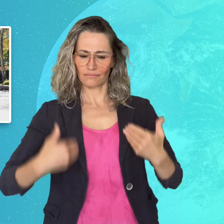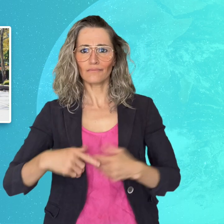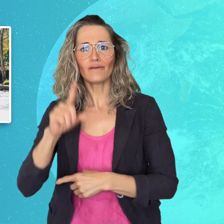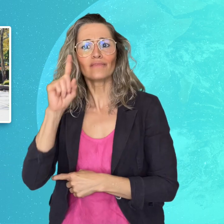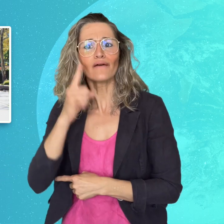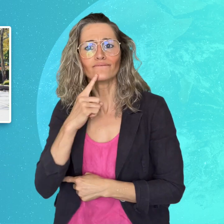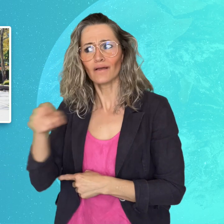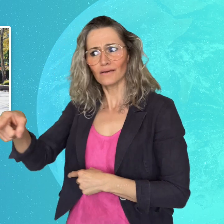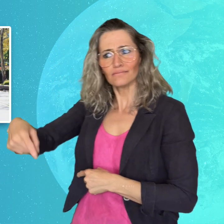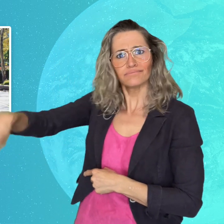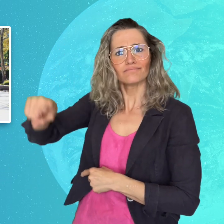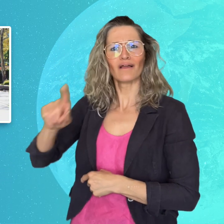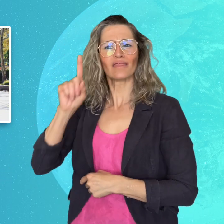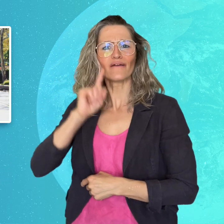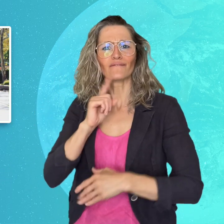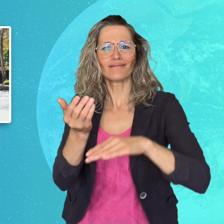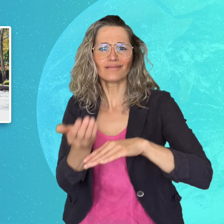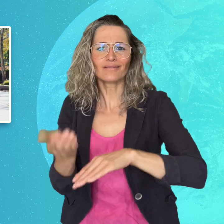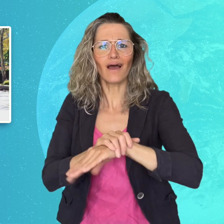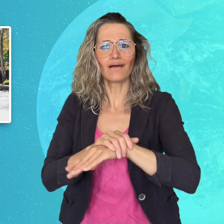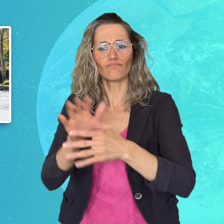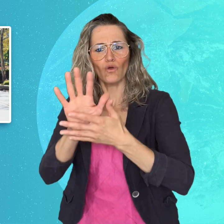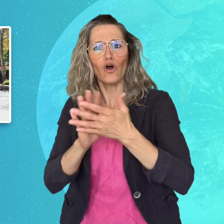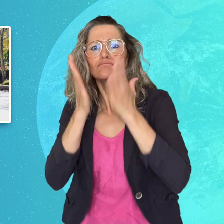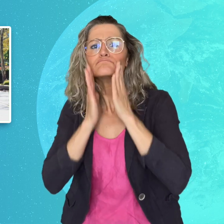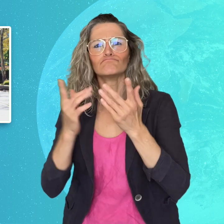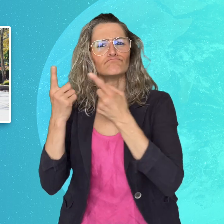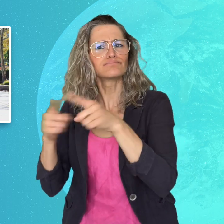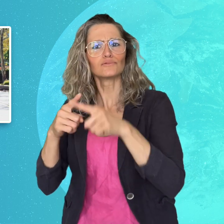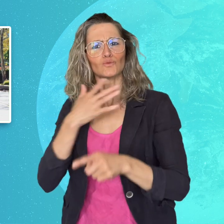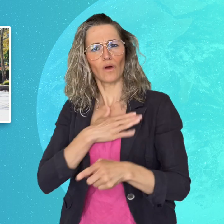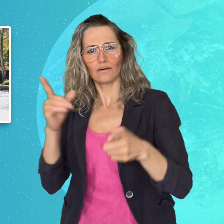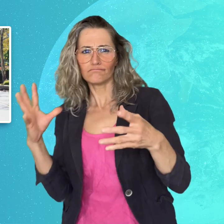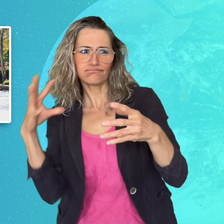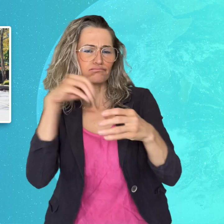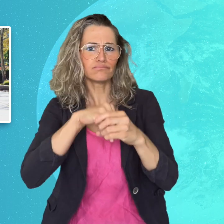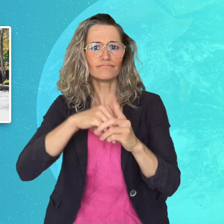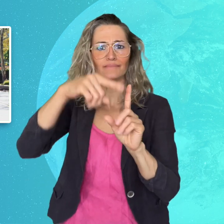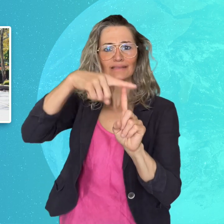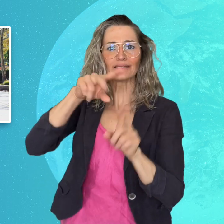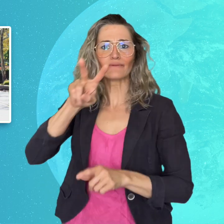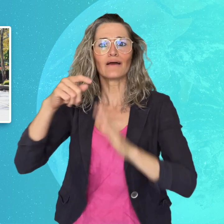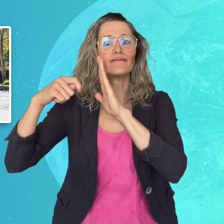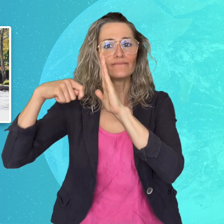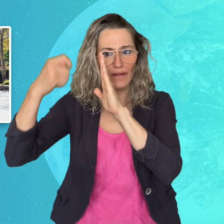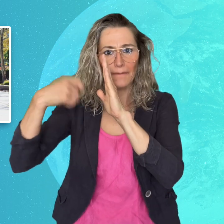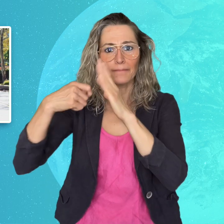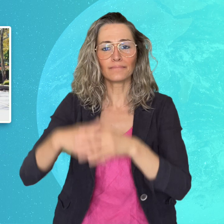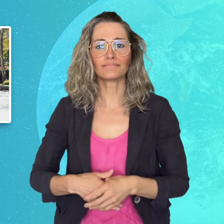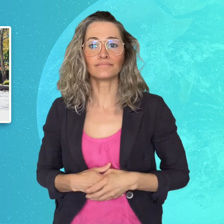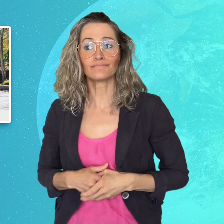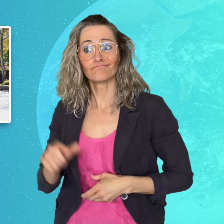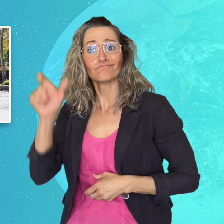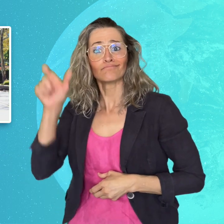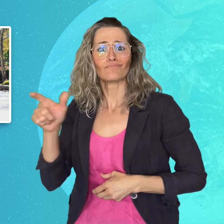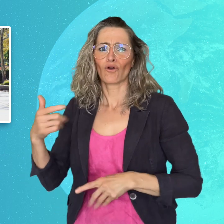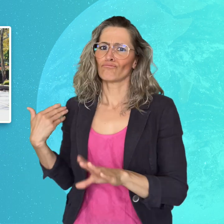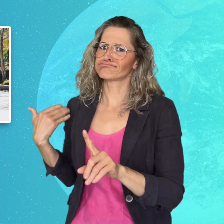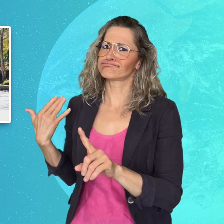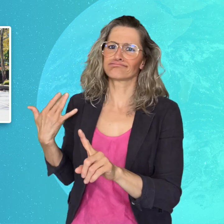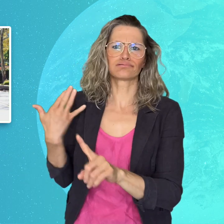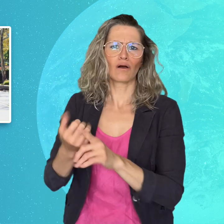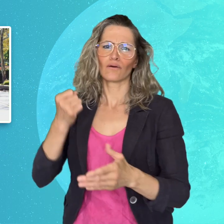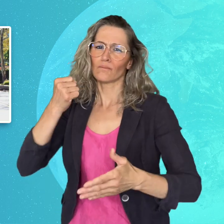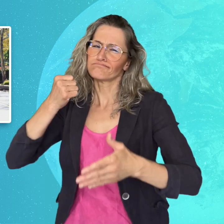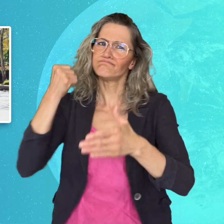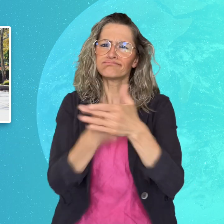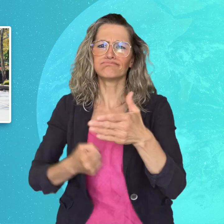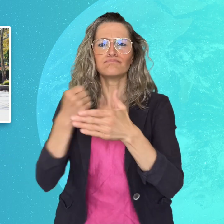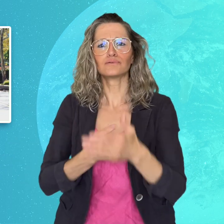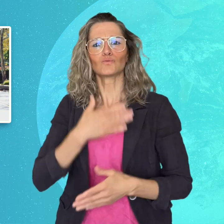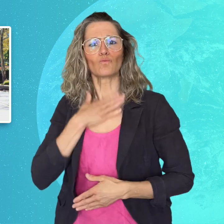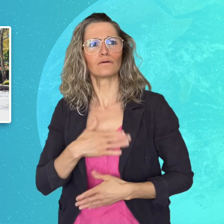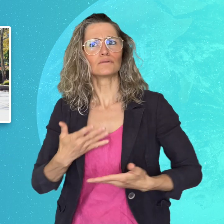Talent of Color in television and film. She has remained an activist